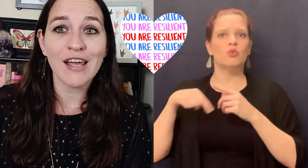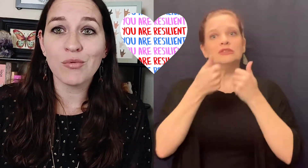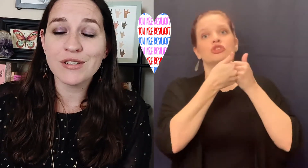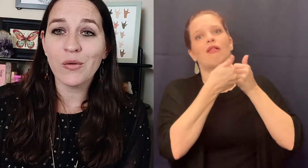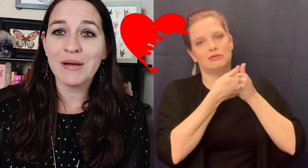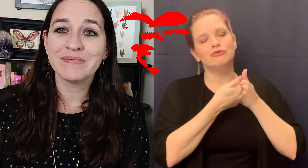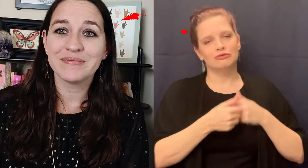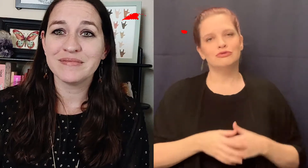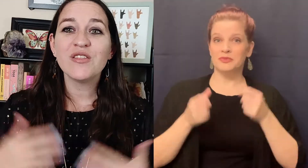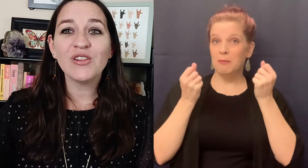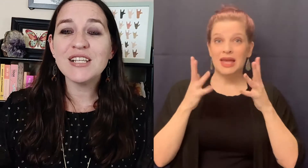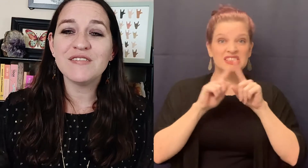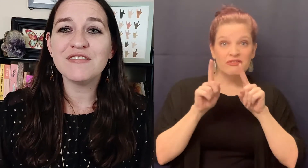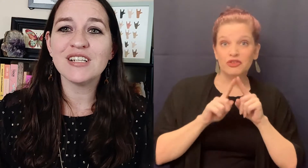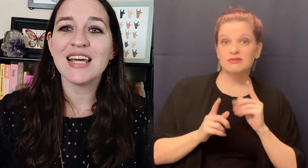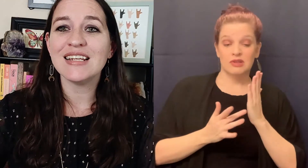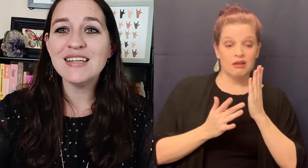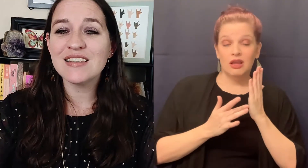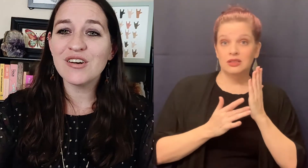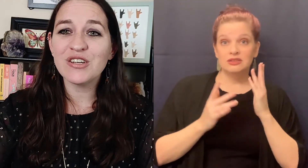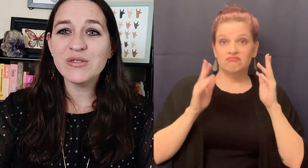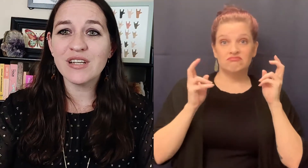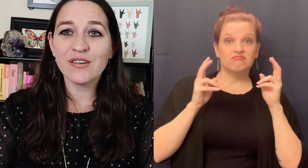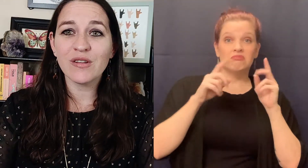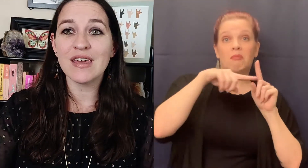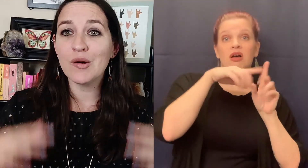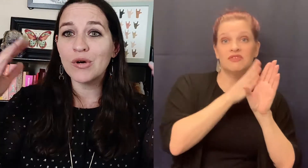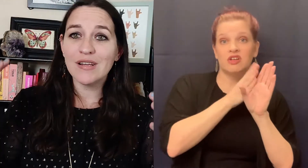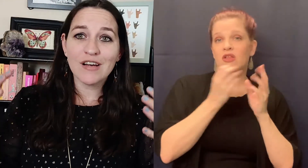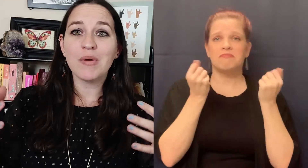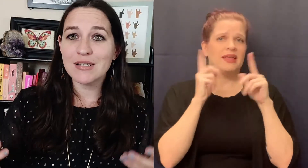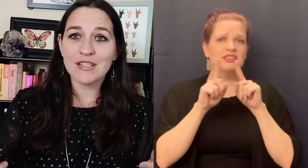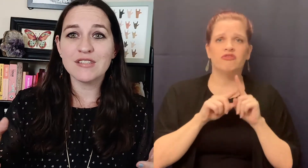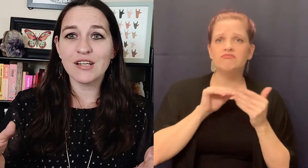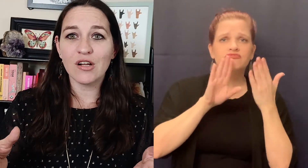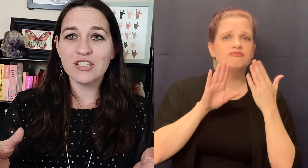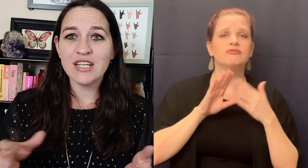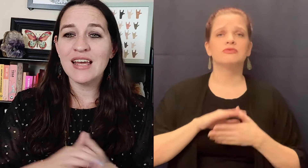life brings our way. So there are lots of different techniques that are used under the umbrella of positive psychology.